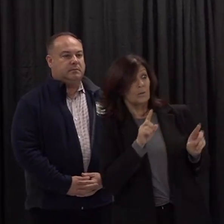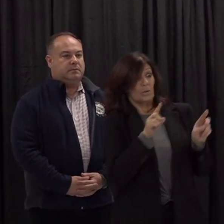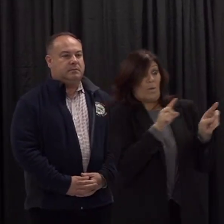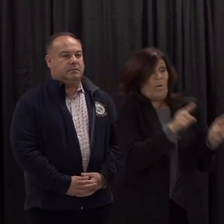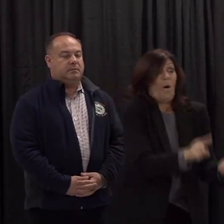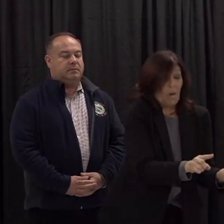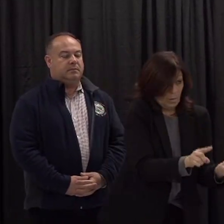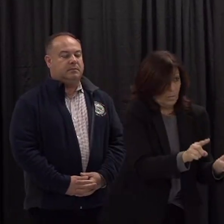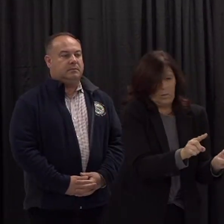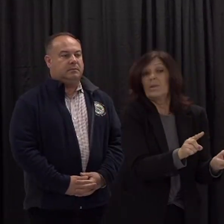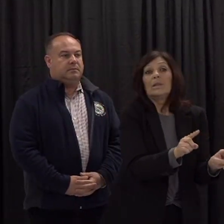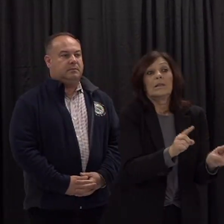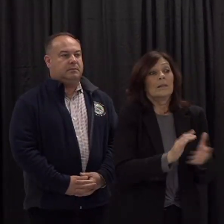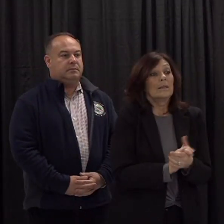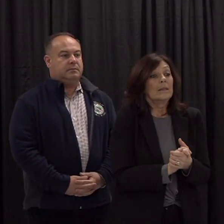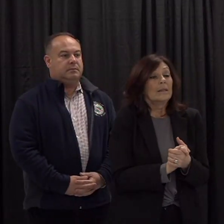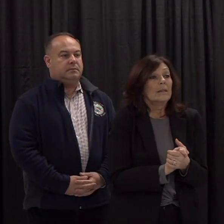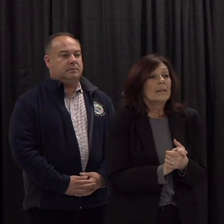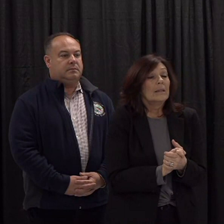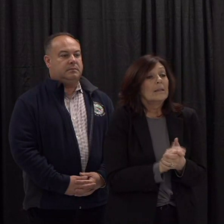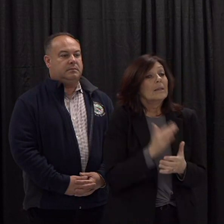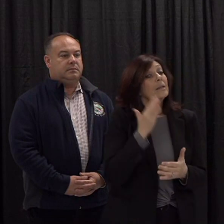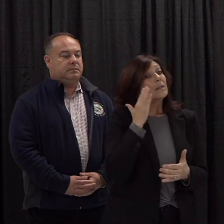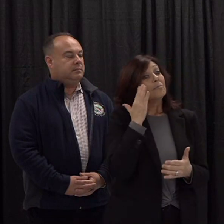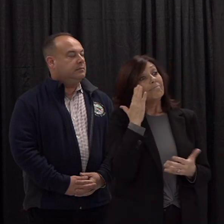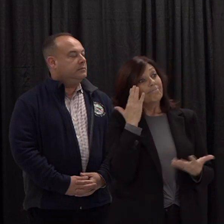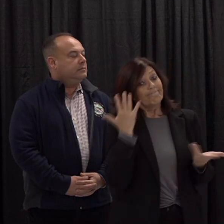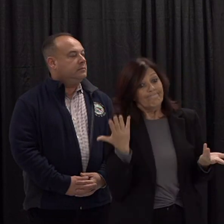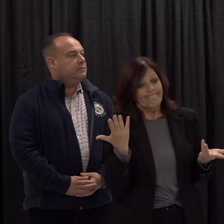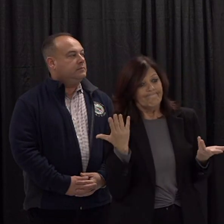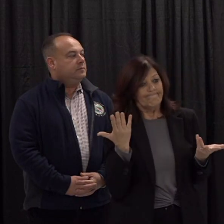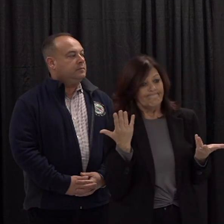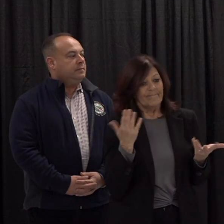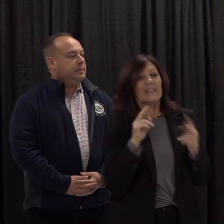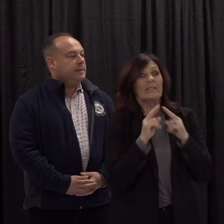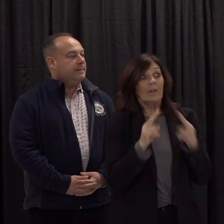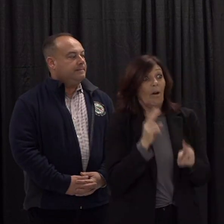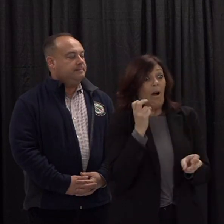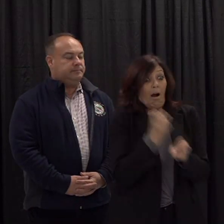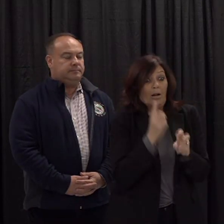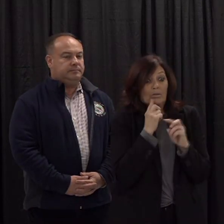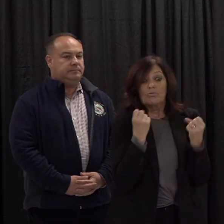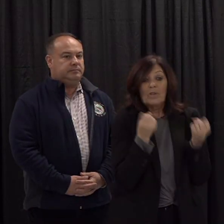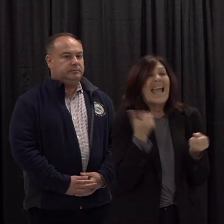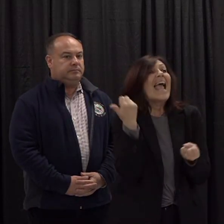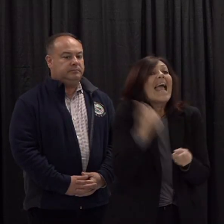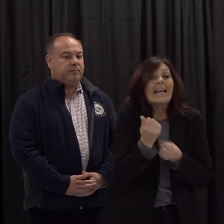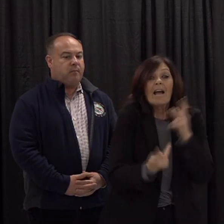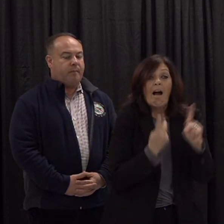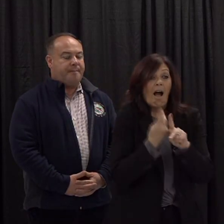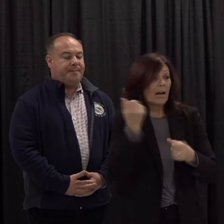respond and as quick a time as possible because it's just very difficult for any vehicle to get down the road. Nevertheless,